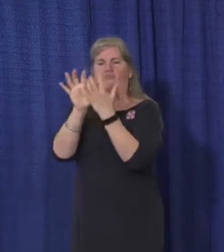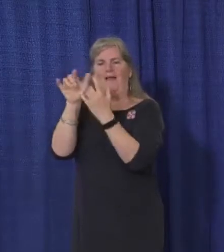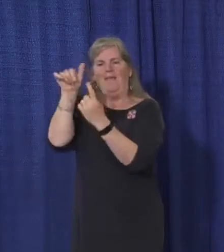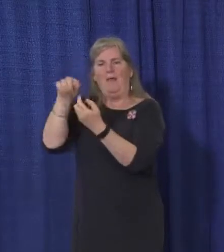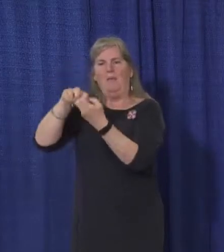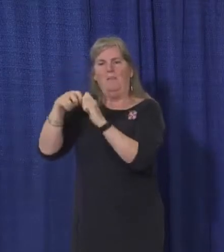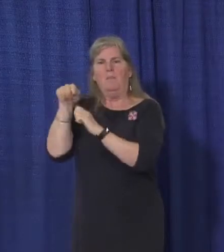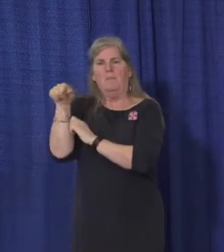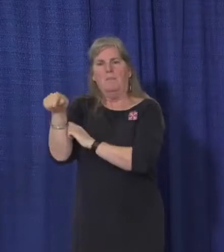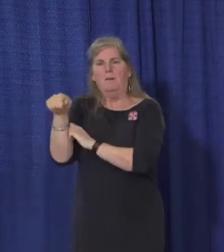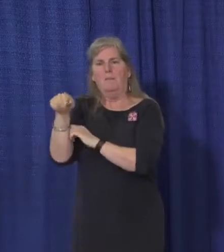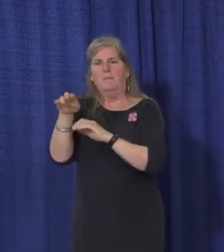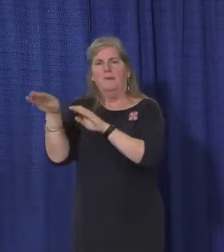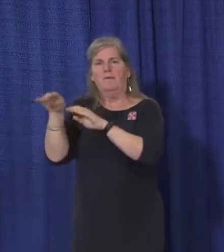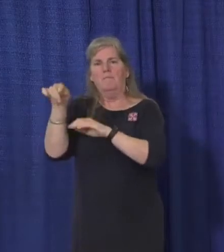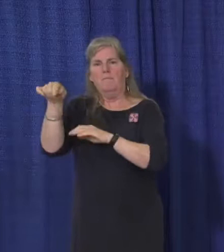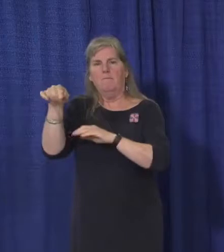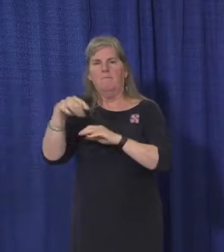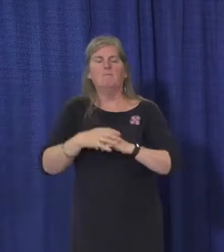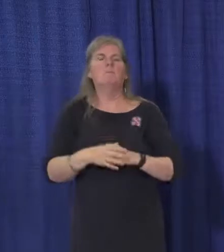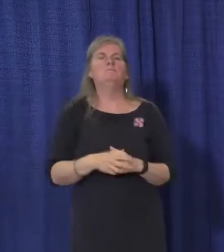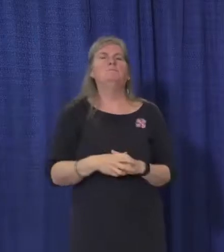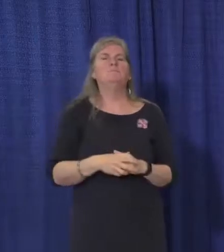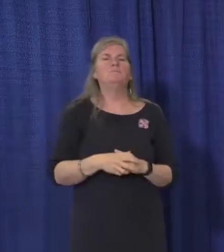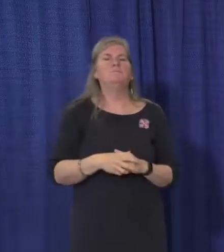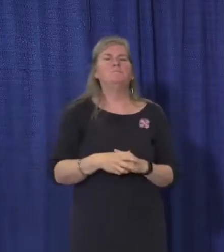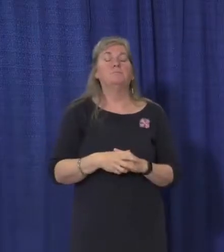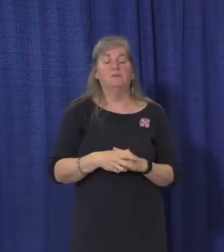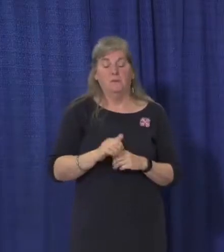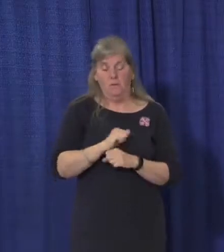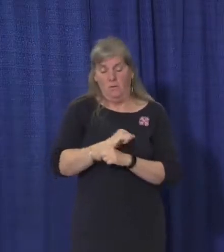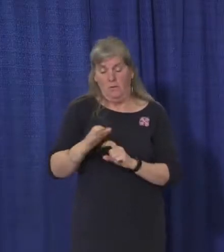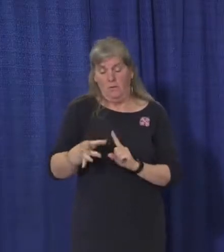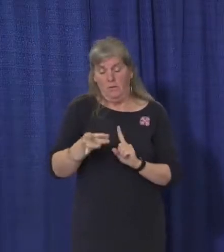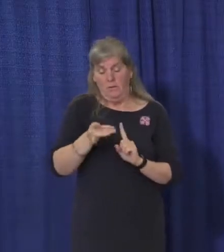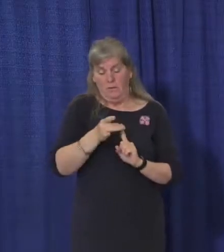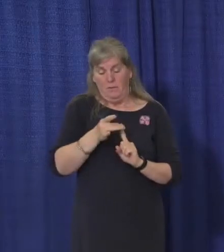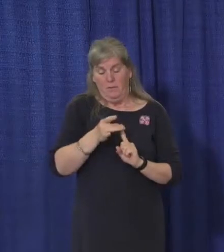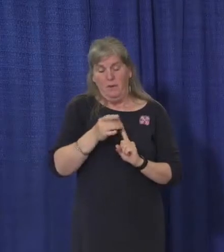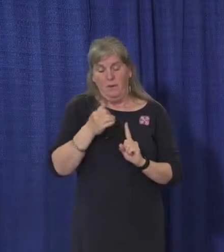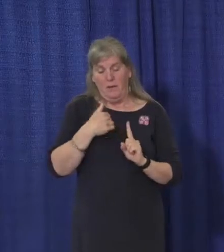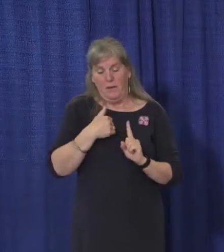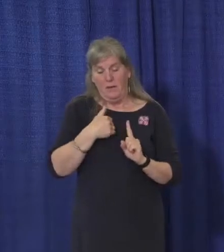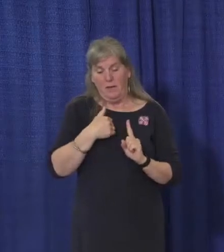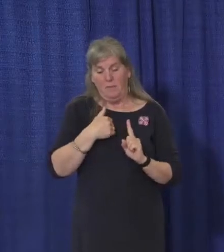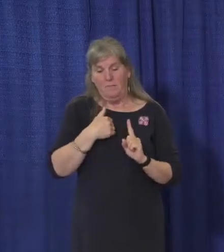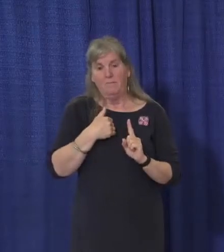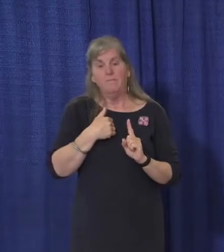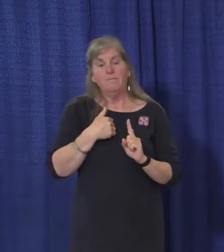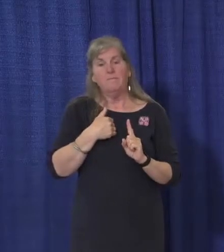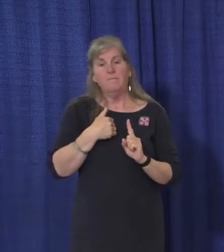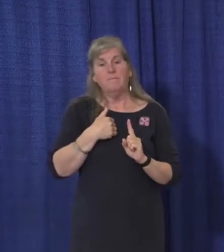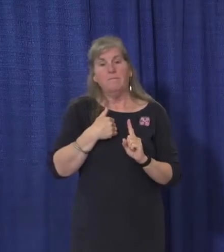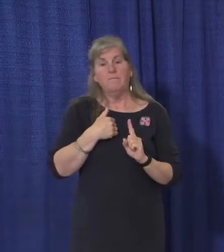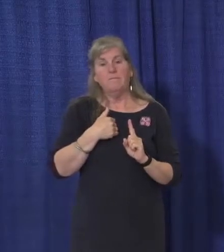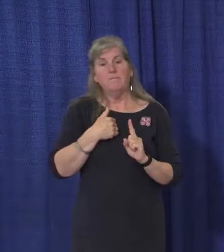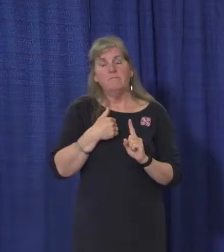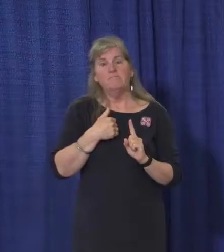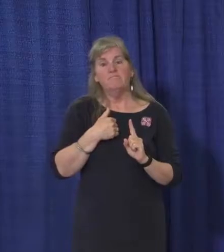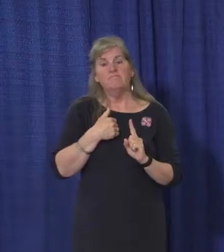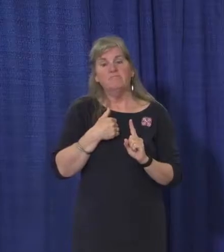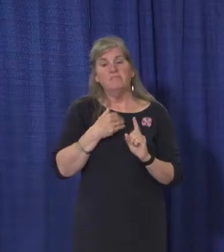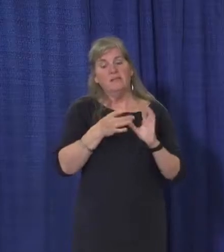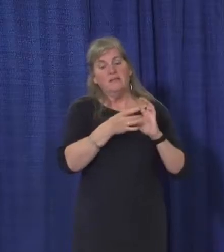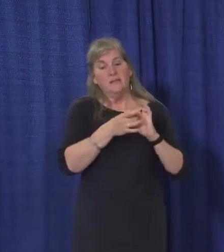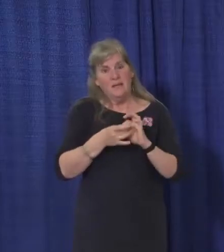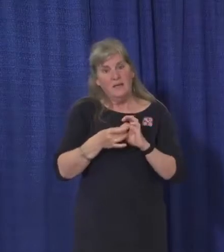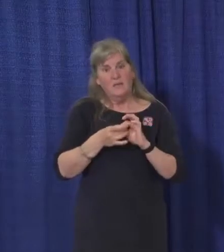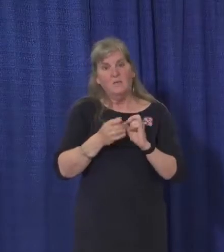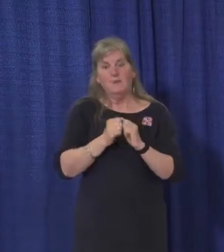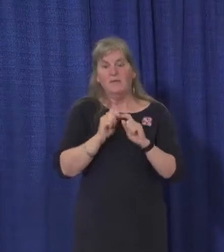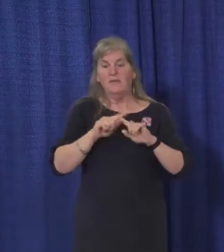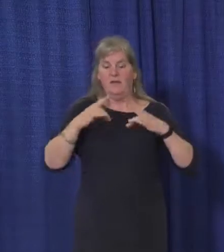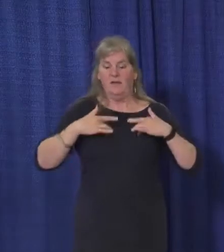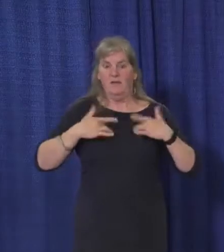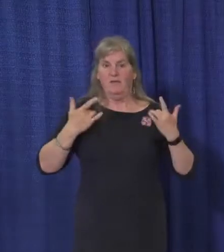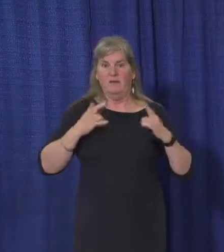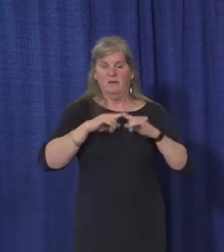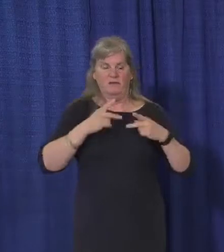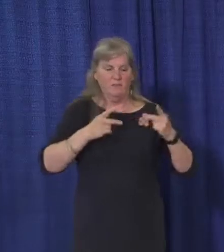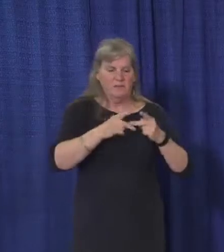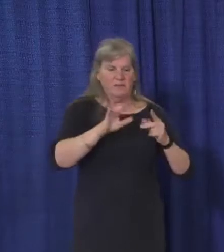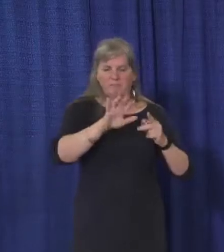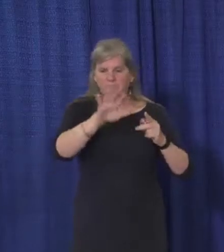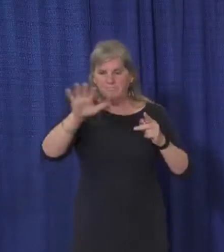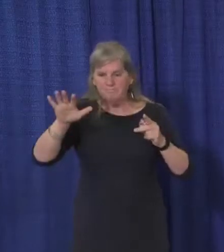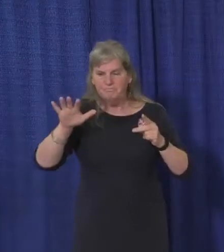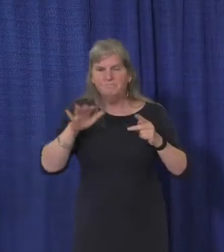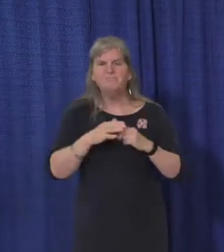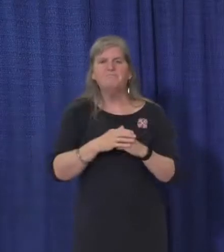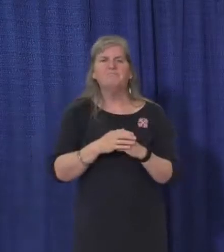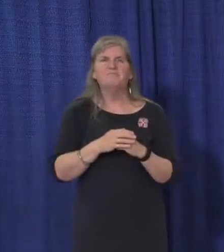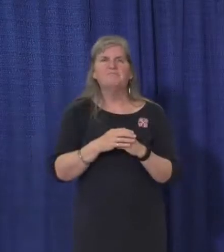bars.